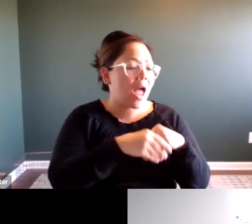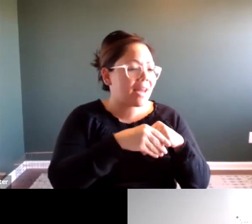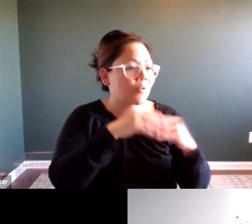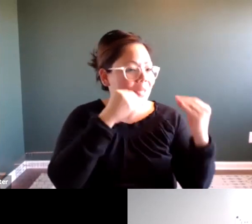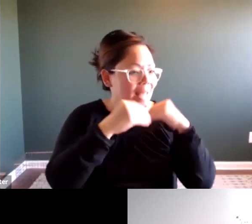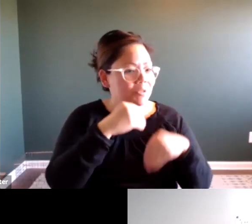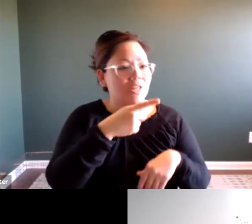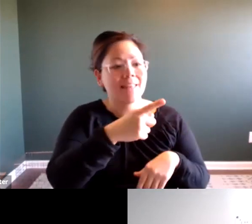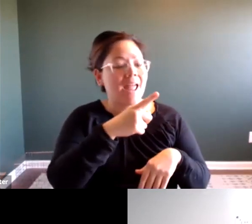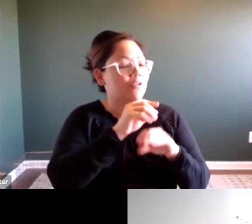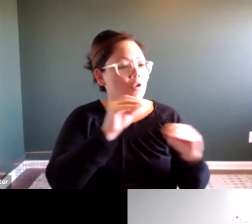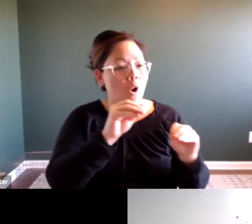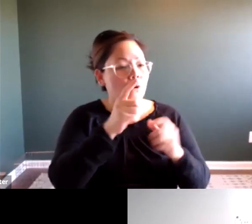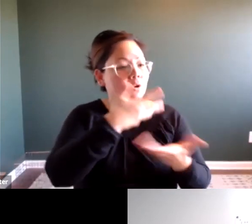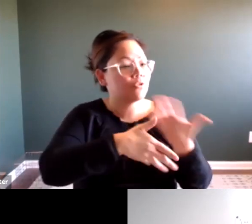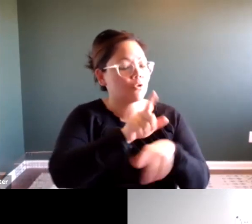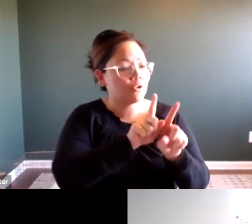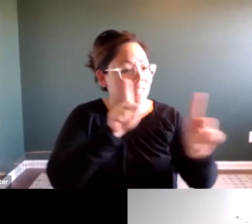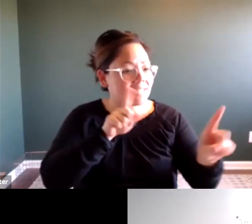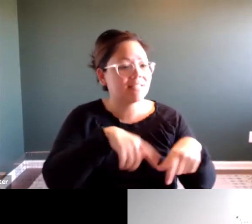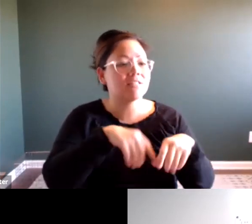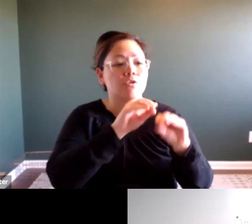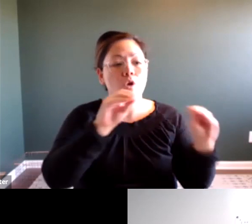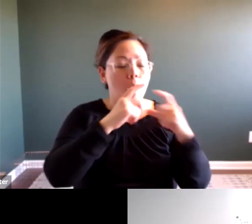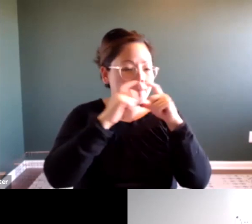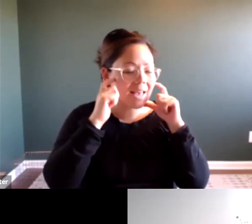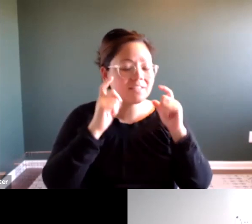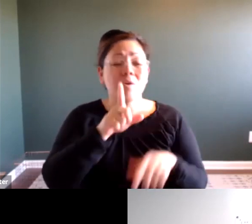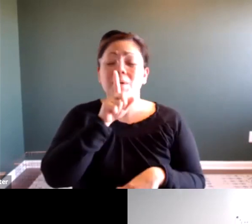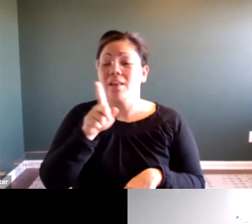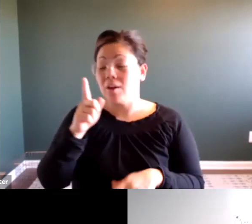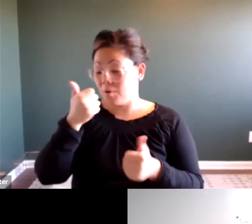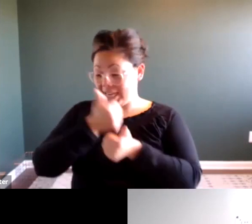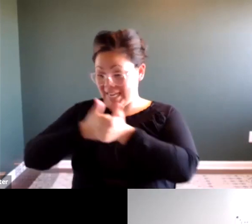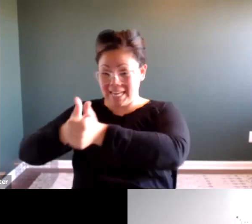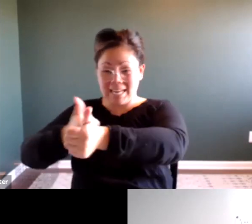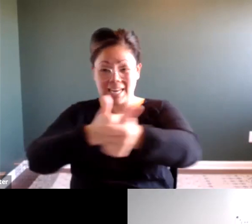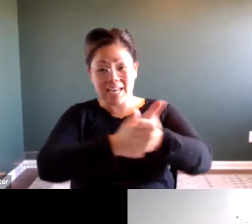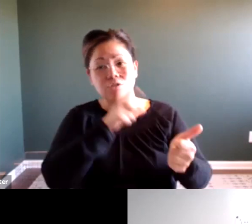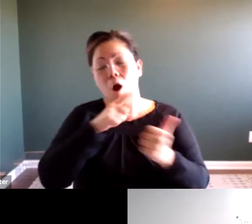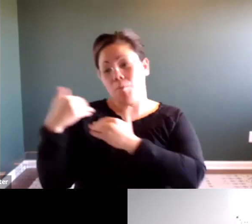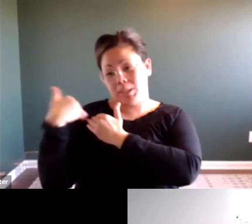It really does come to all of us to, to make sure that we are being you know, changing our behavior and doing what we can do to play our part.